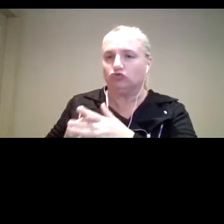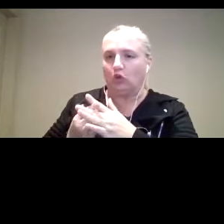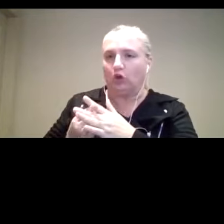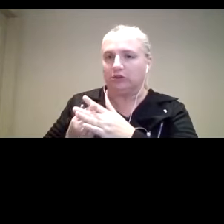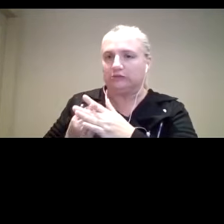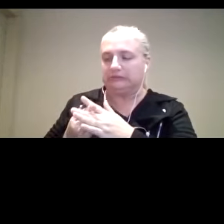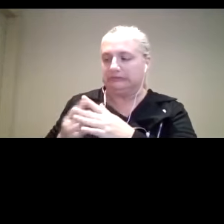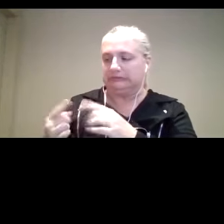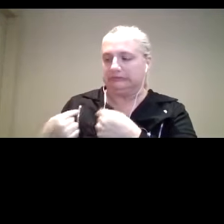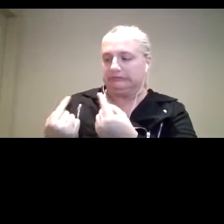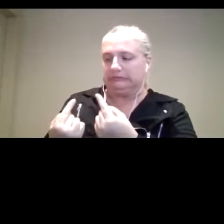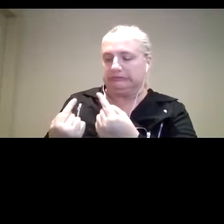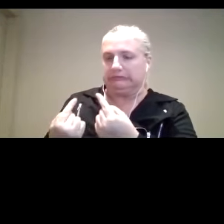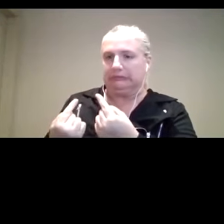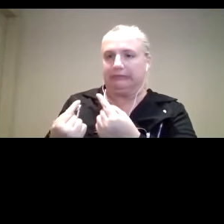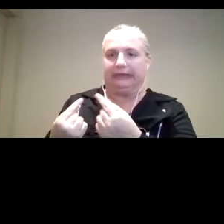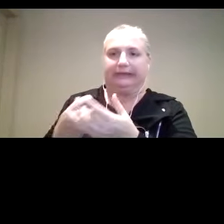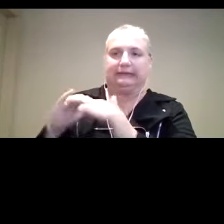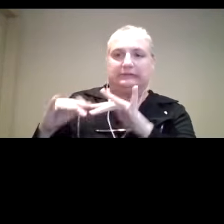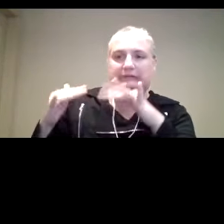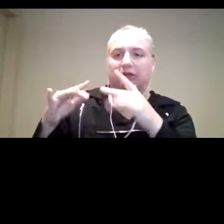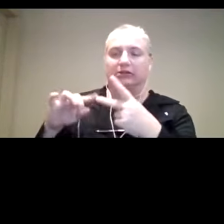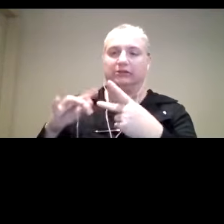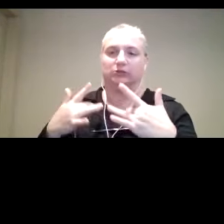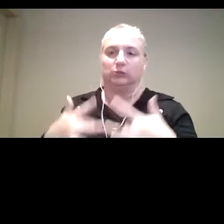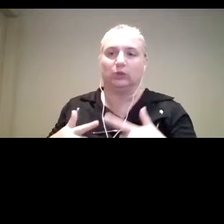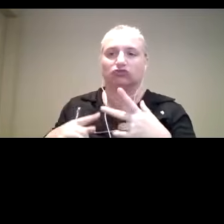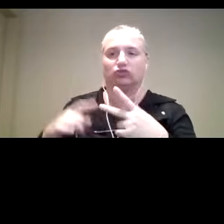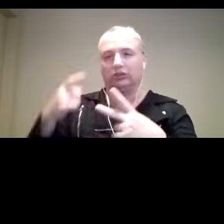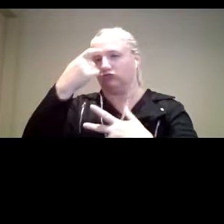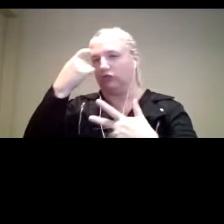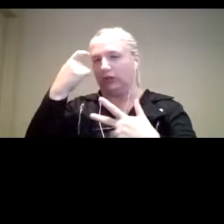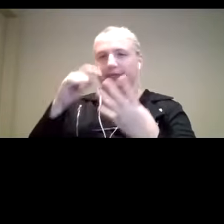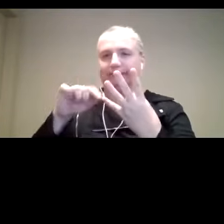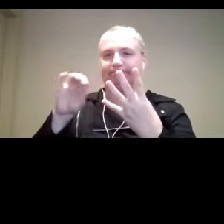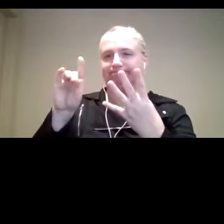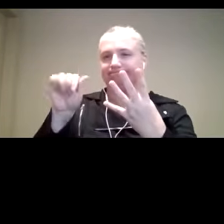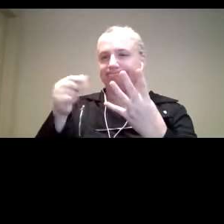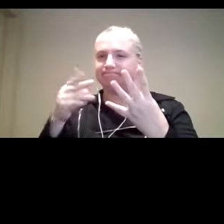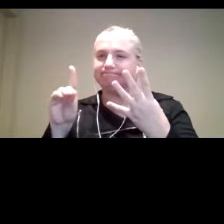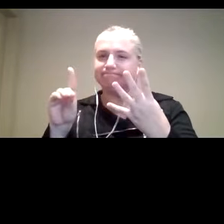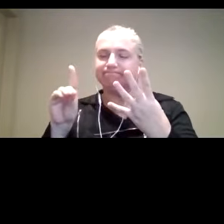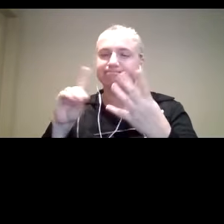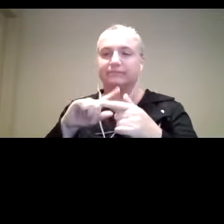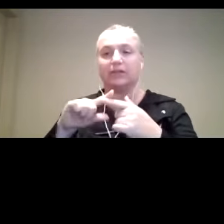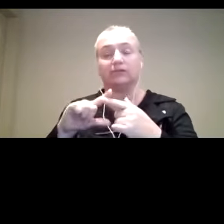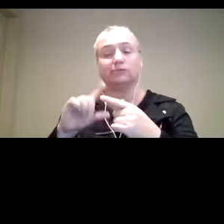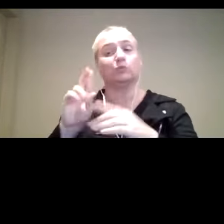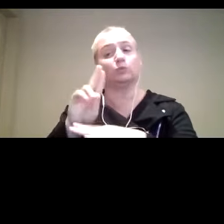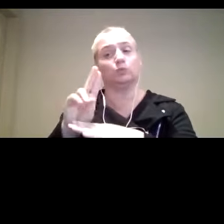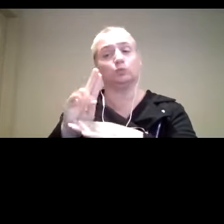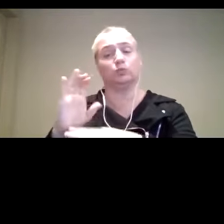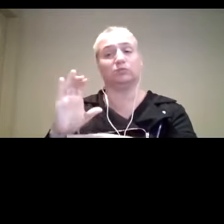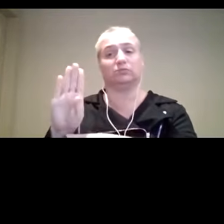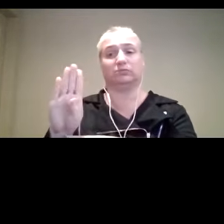or depression or trauma or ADHD. And so, then we would do some cognitive based interventions